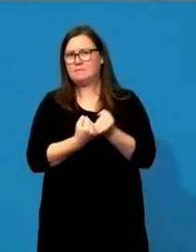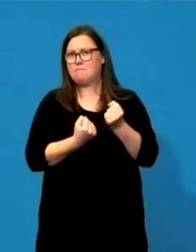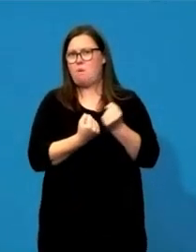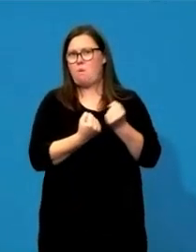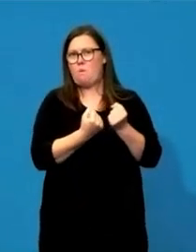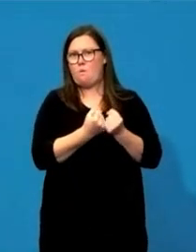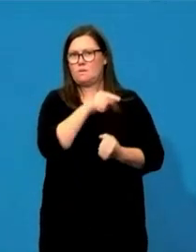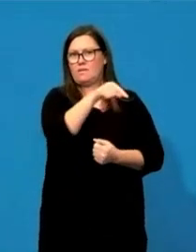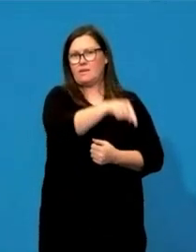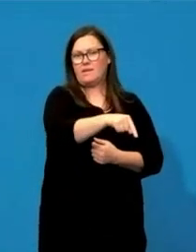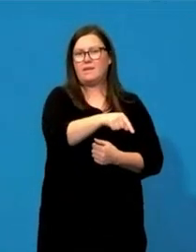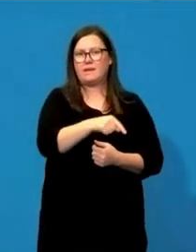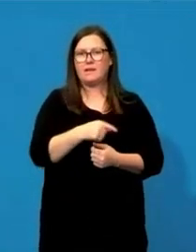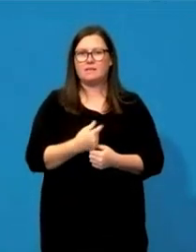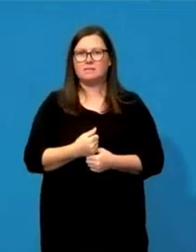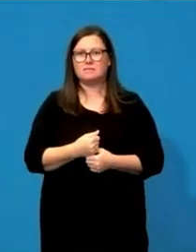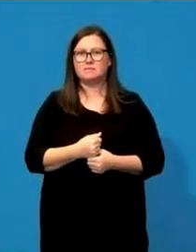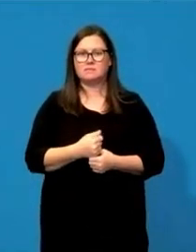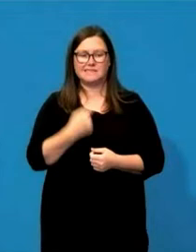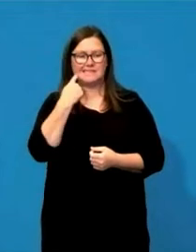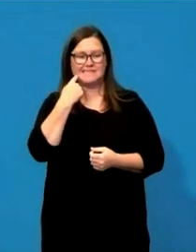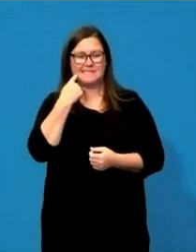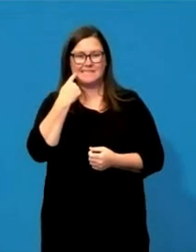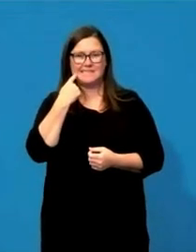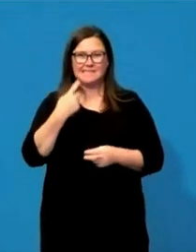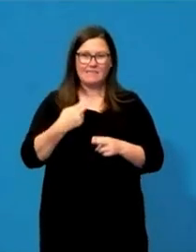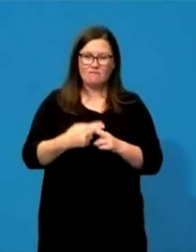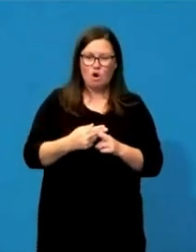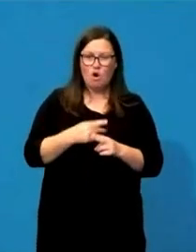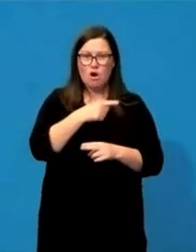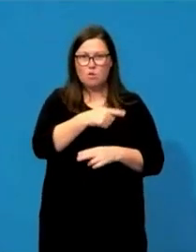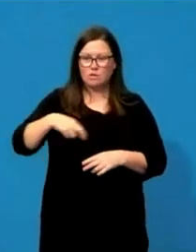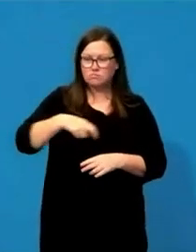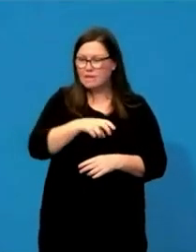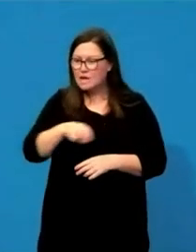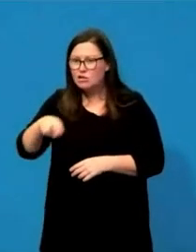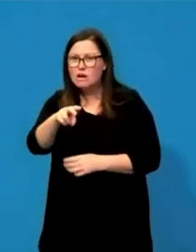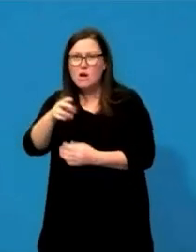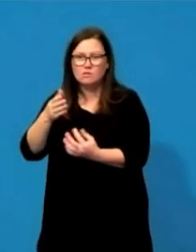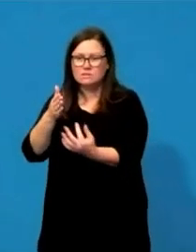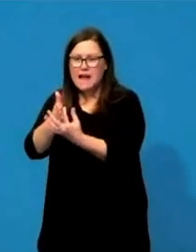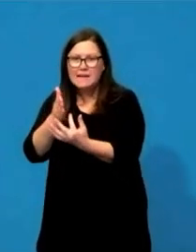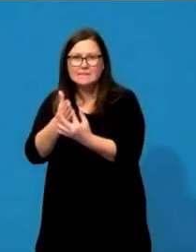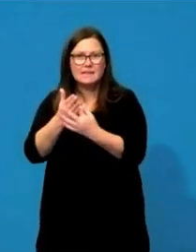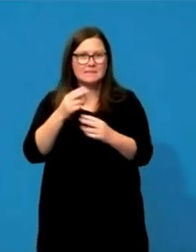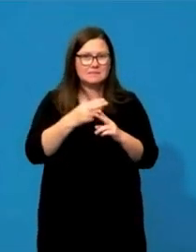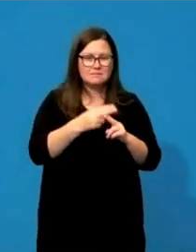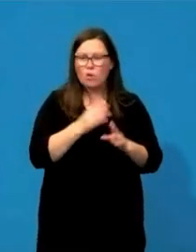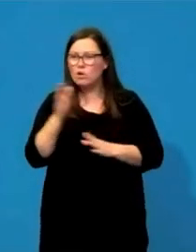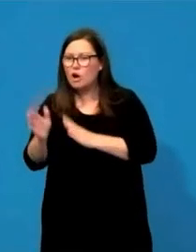Yeah. MS TARRAGO: To get around and access your supports and get around different places? RONITA JACKAMARRA: Yeah. Yeah. MS TARRAGO: What about respite, to go access respite?